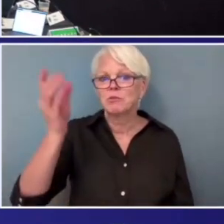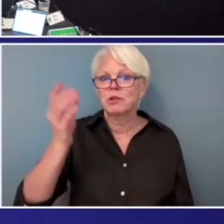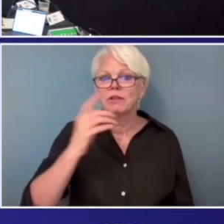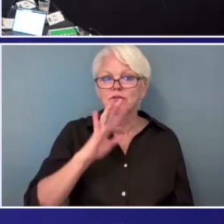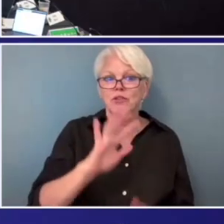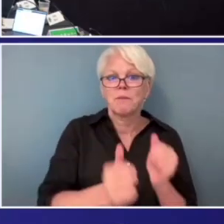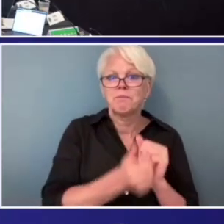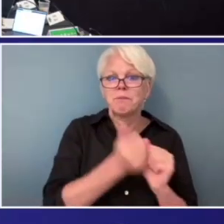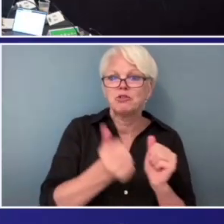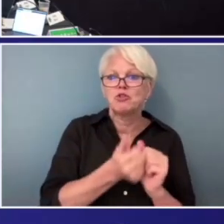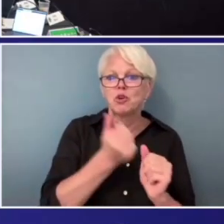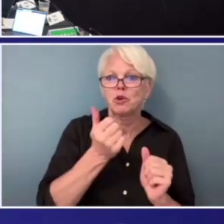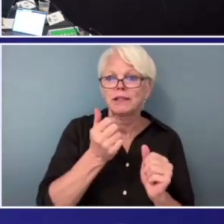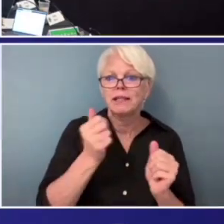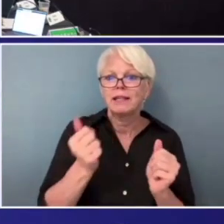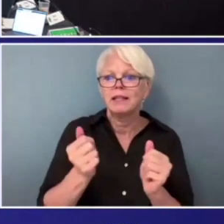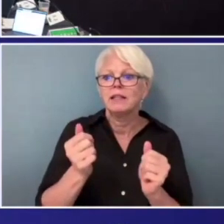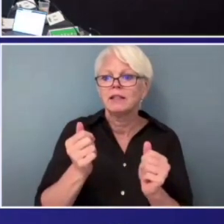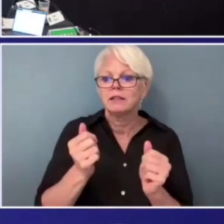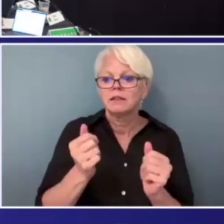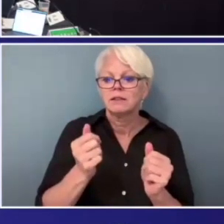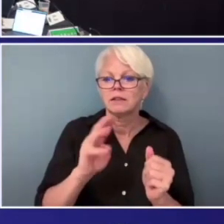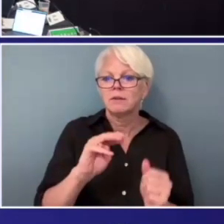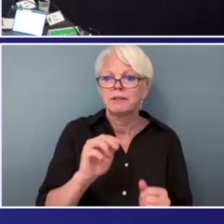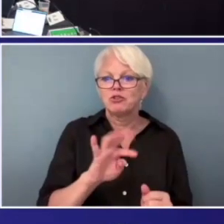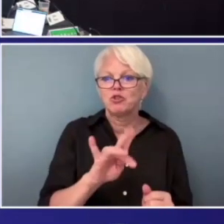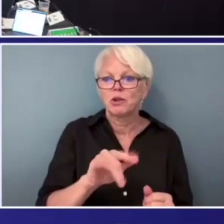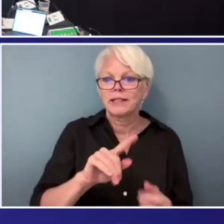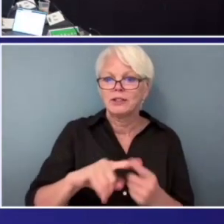substantially. You know, that's, that's the notion there.